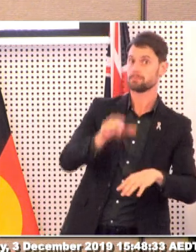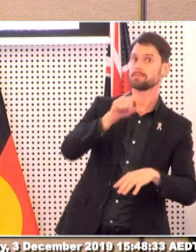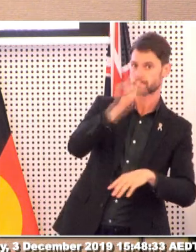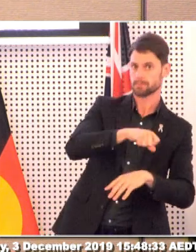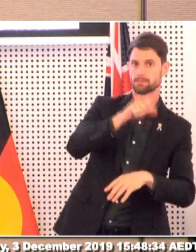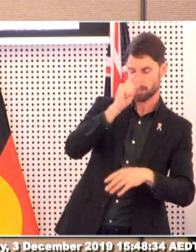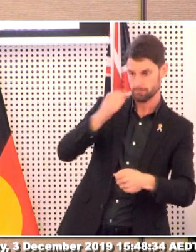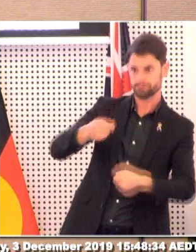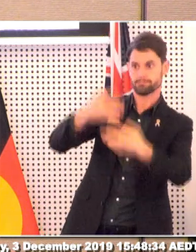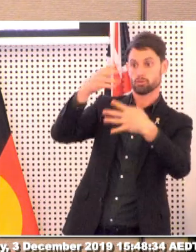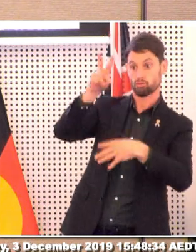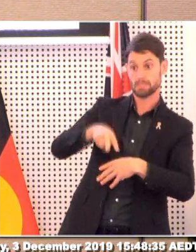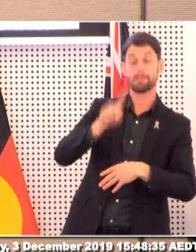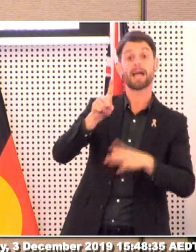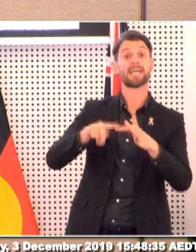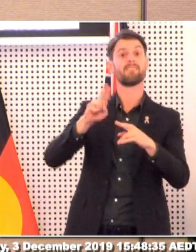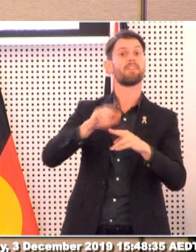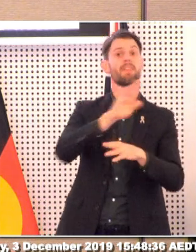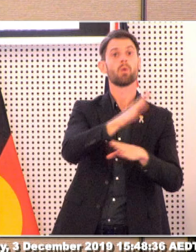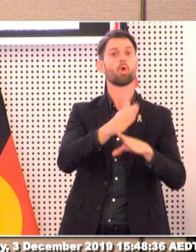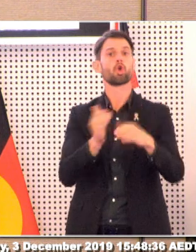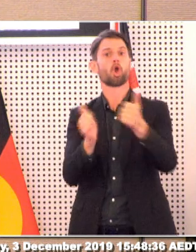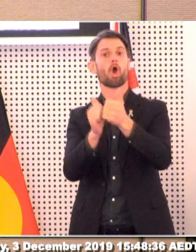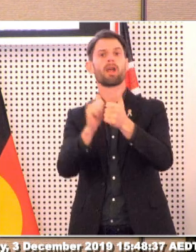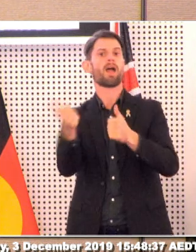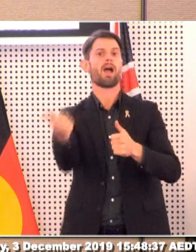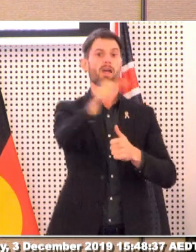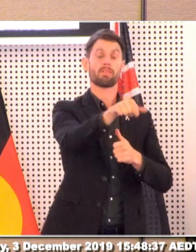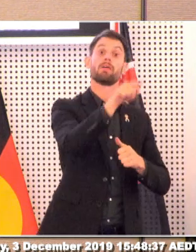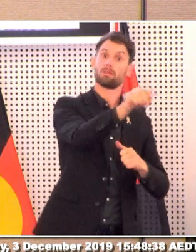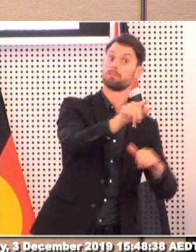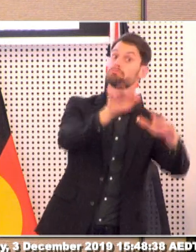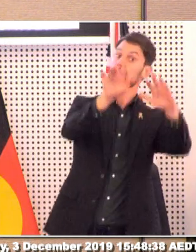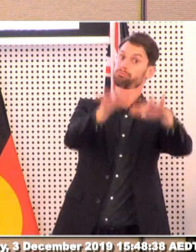So my – my thinking to that is the system is a little bit flawed because the whole